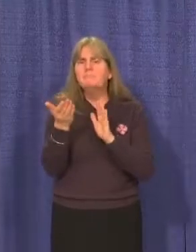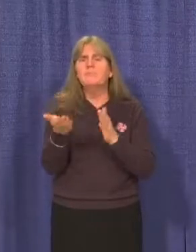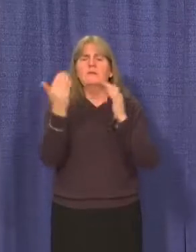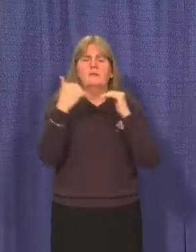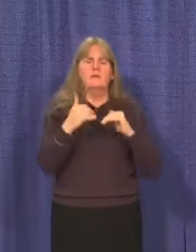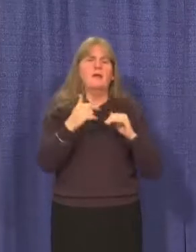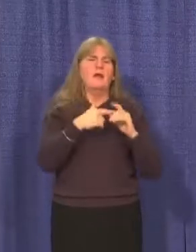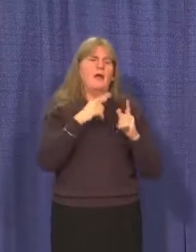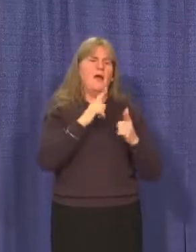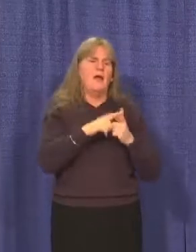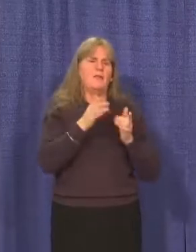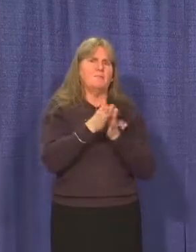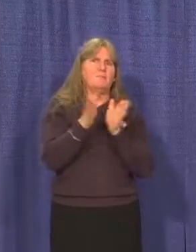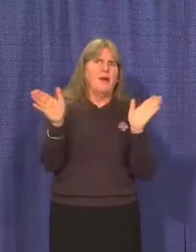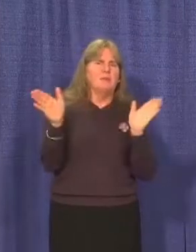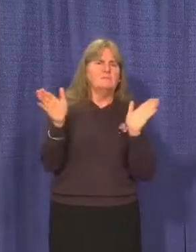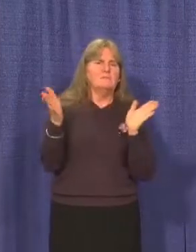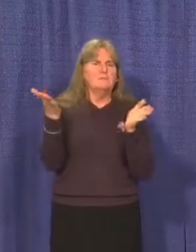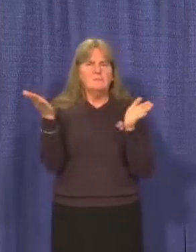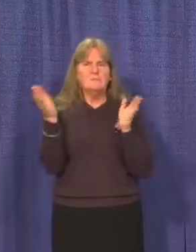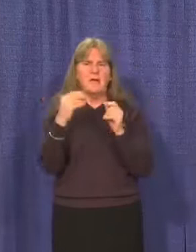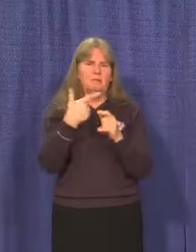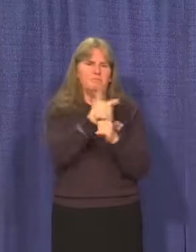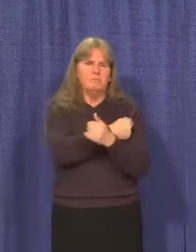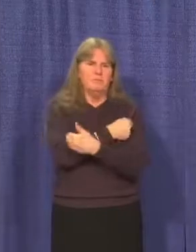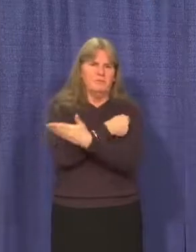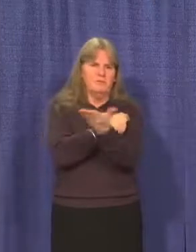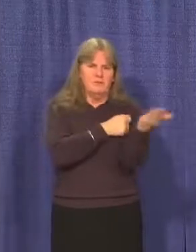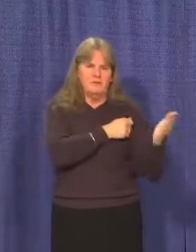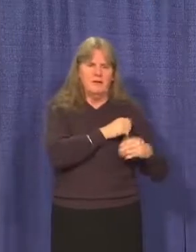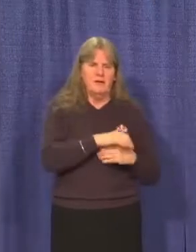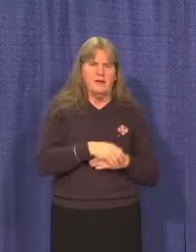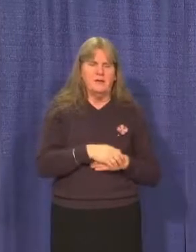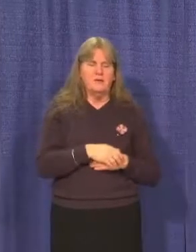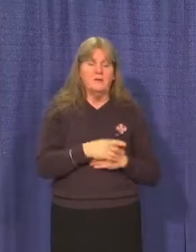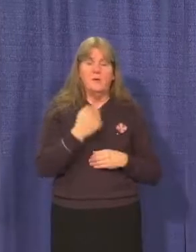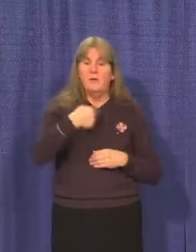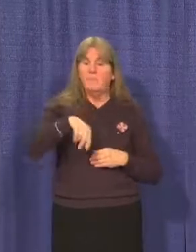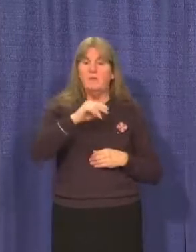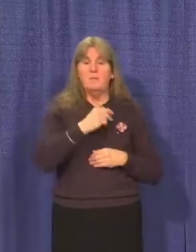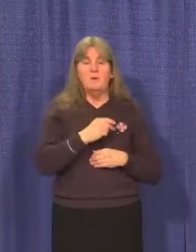Then going into the mast immunization when people will be able to make their booking at